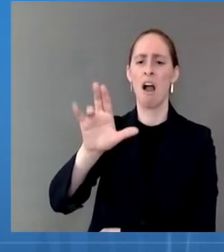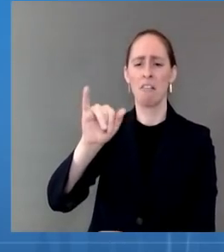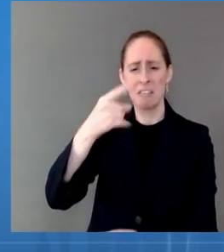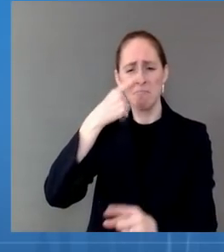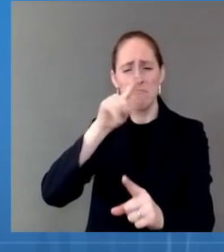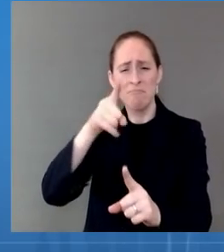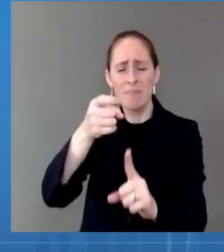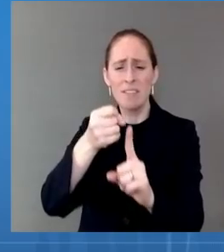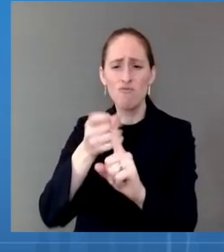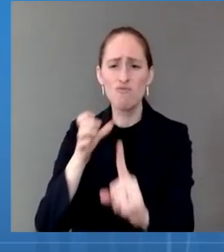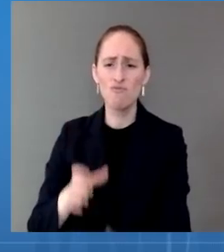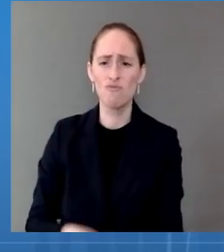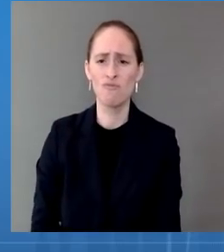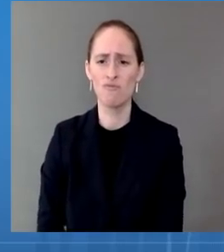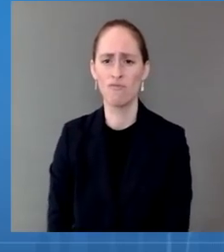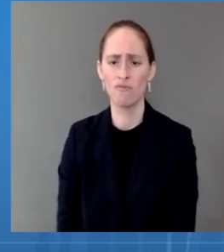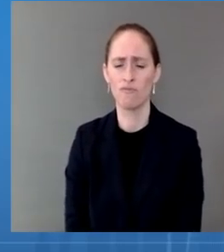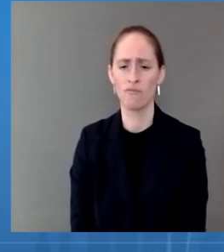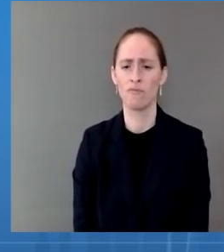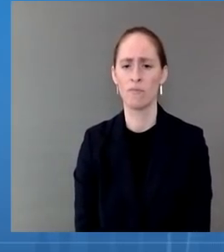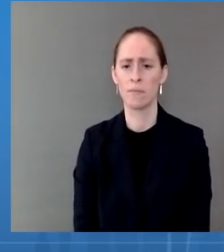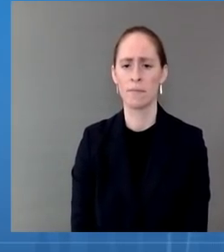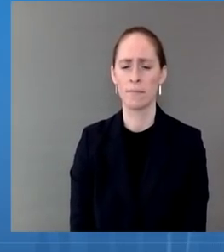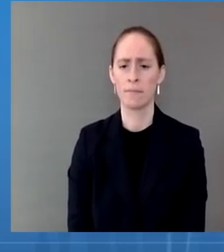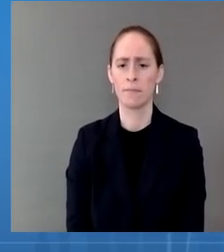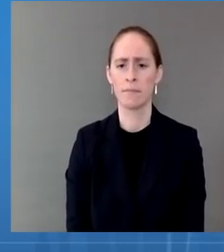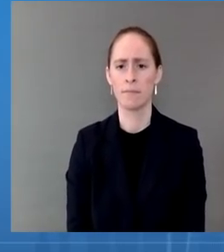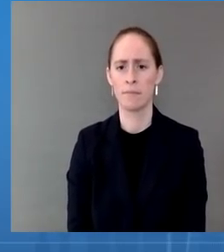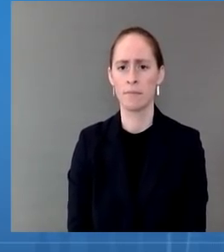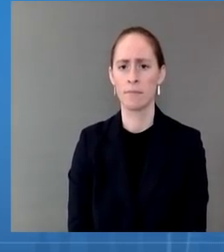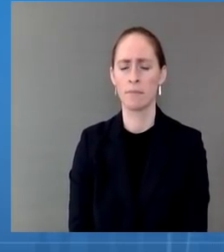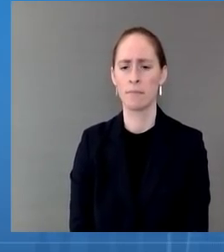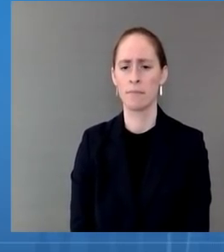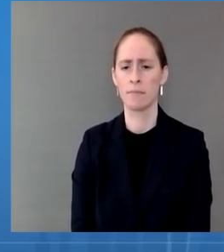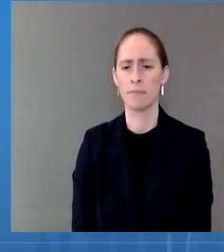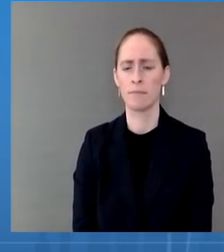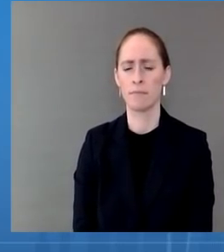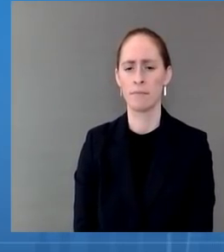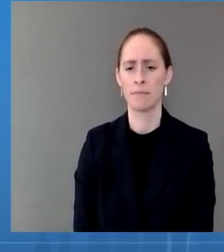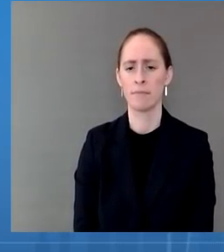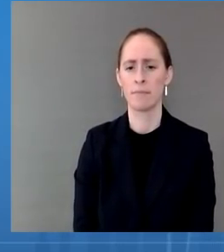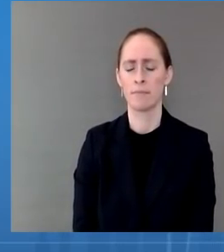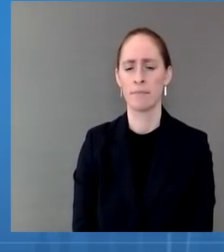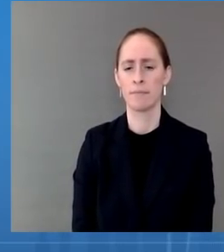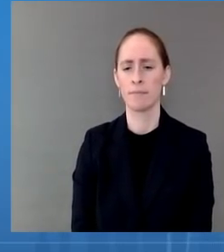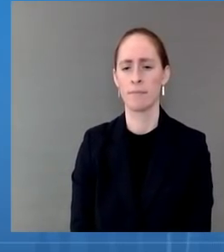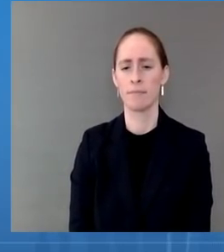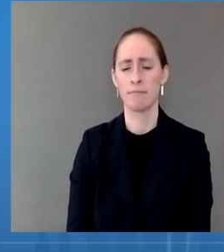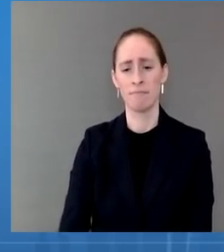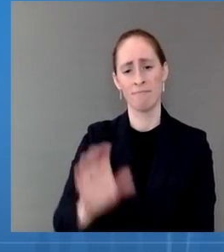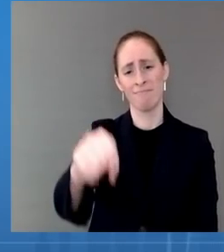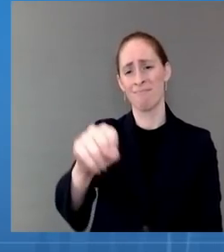that we value very, very much the generosity and transparency of our South African colleagues